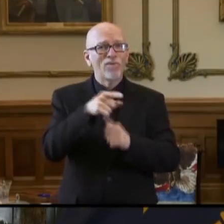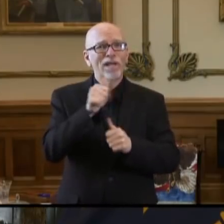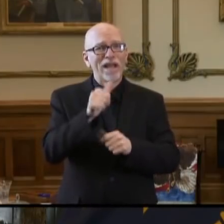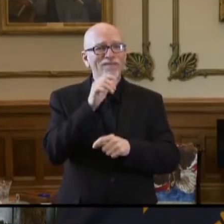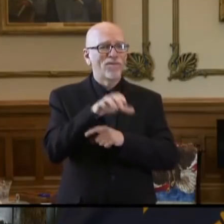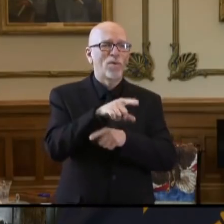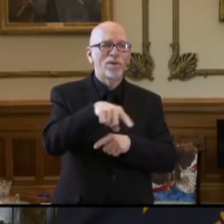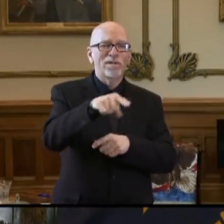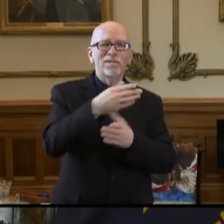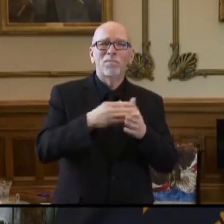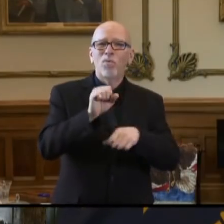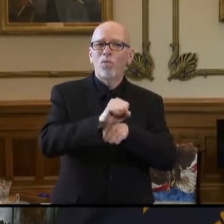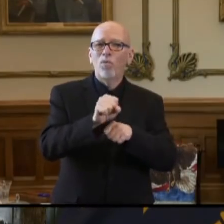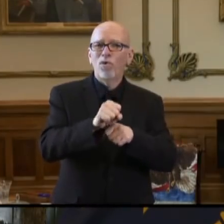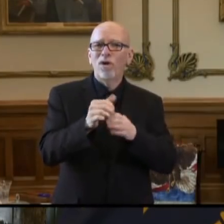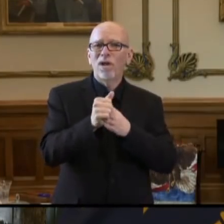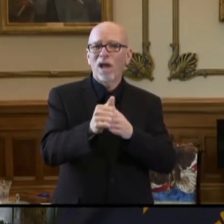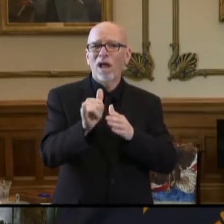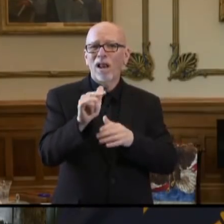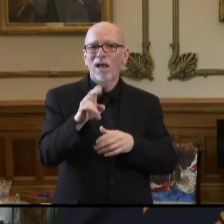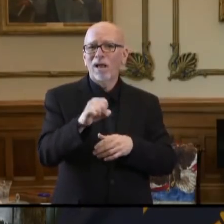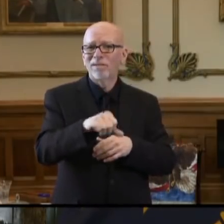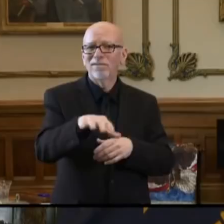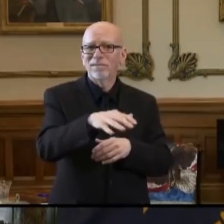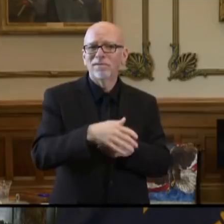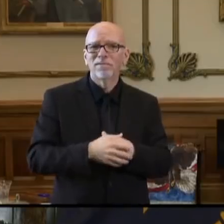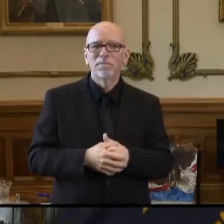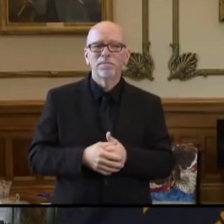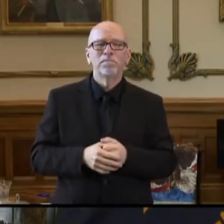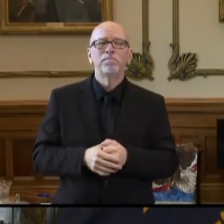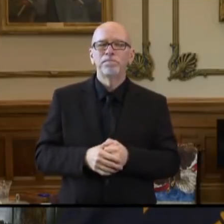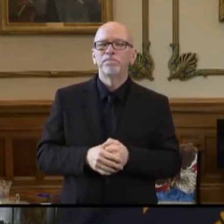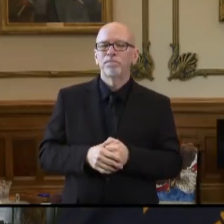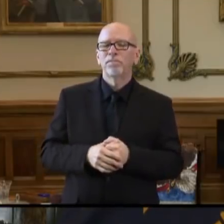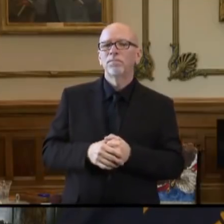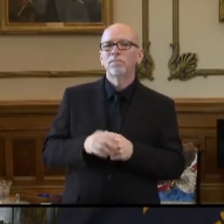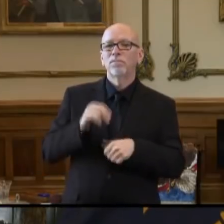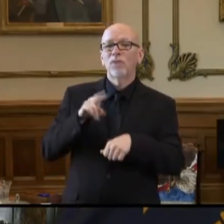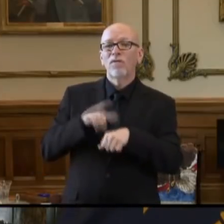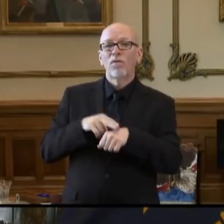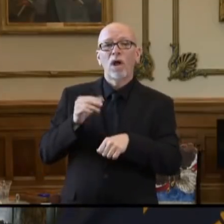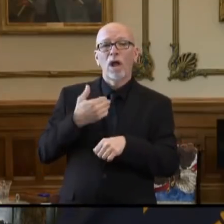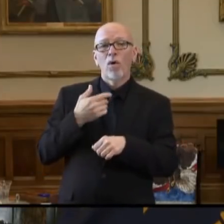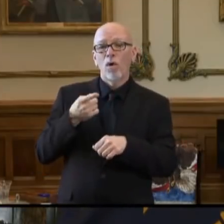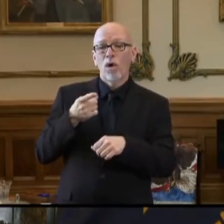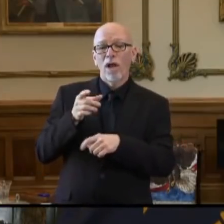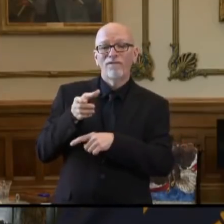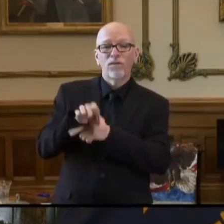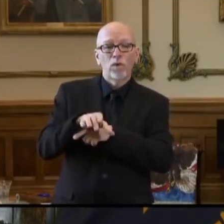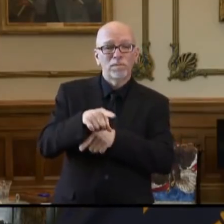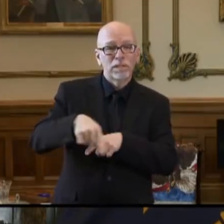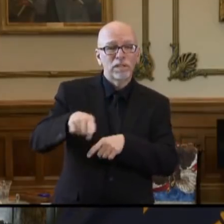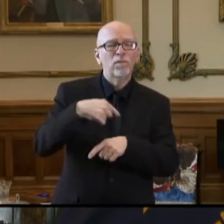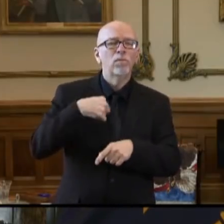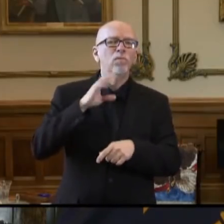DISEASE. ARE YOU LOOKING INTO ALTERNATIVES WHEN IT COMES TO ENFORCING THESE WORKPLACE